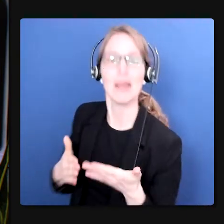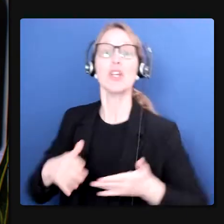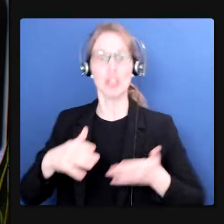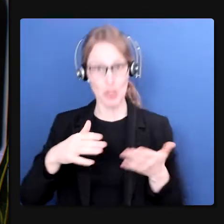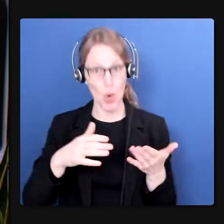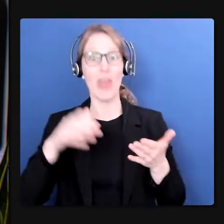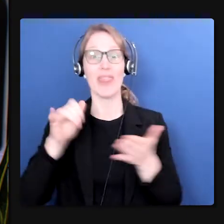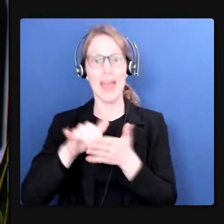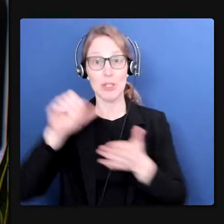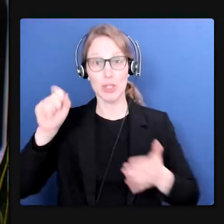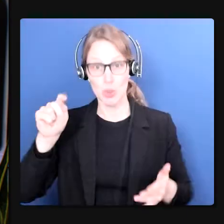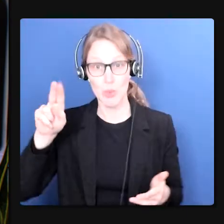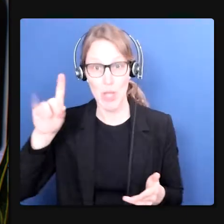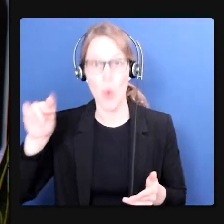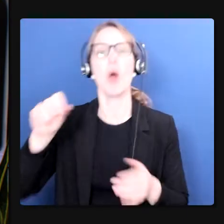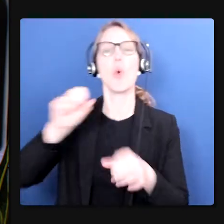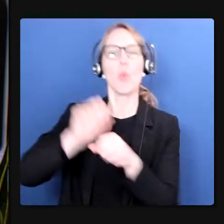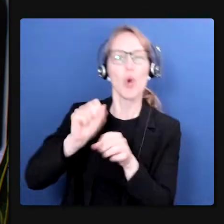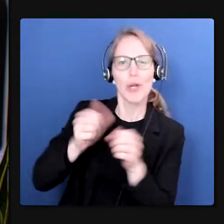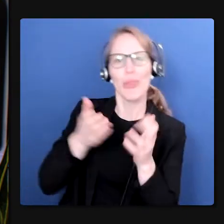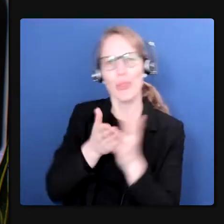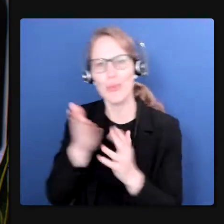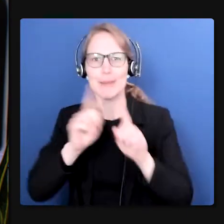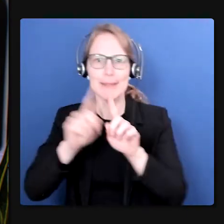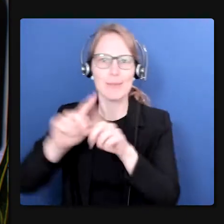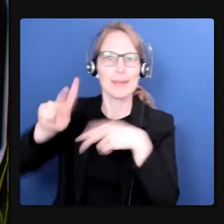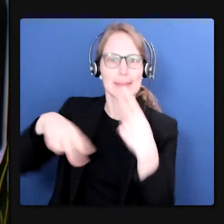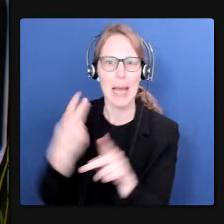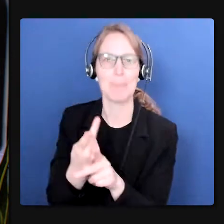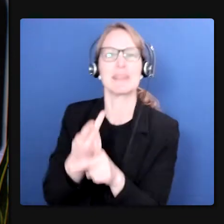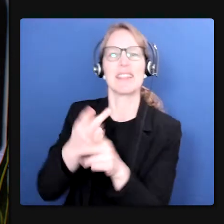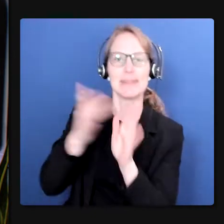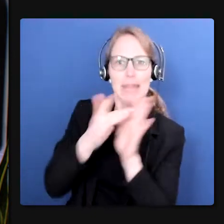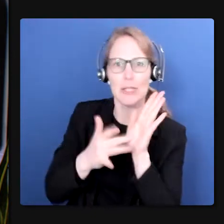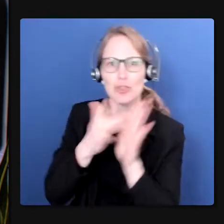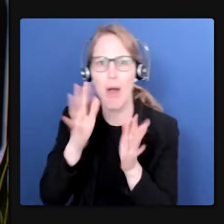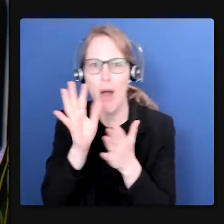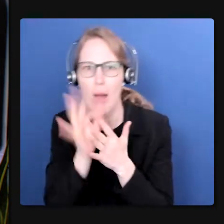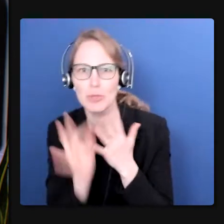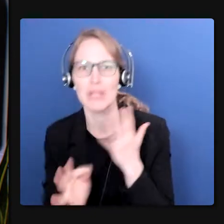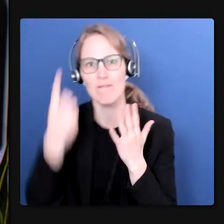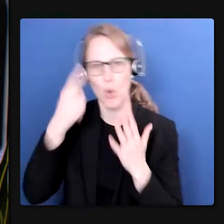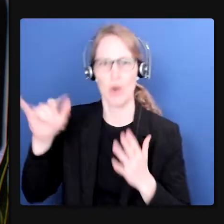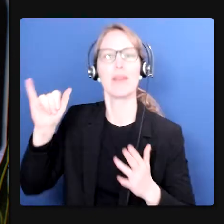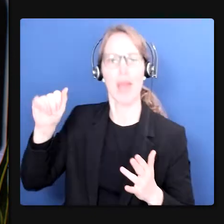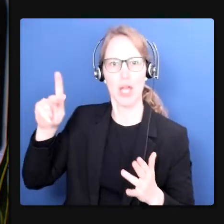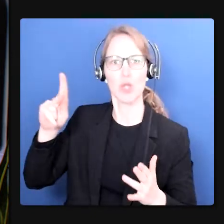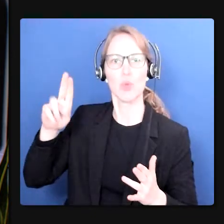work through the different types of interactions that players have in Yakuza Like a Dragon, and discovered there were at least